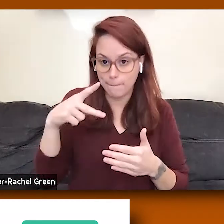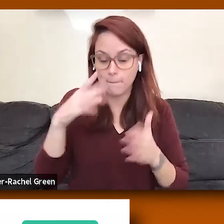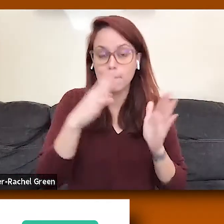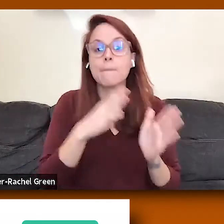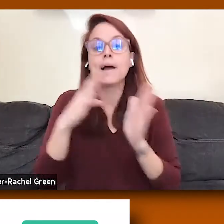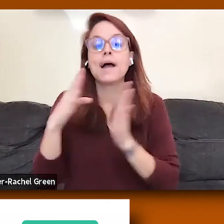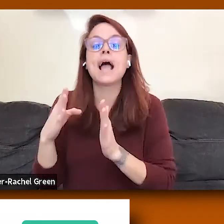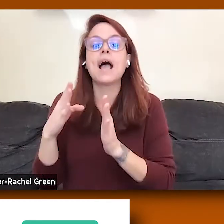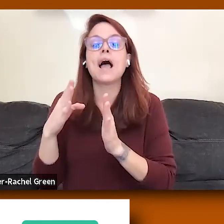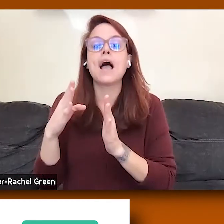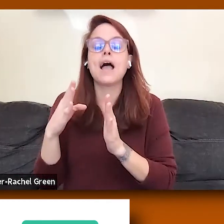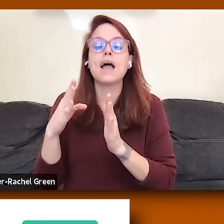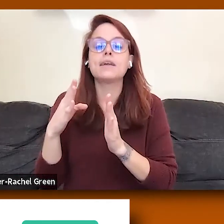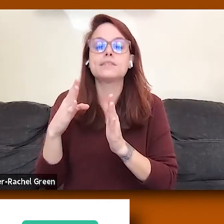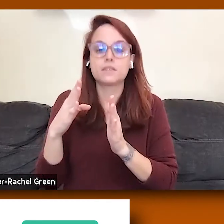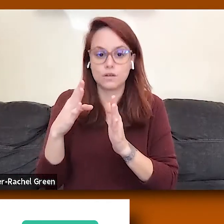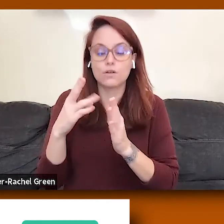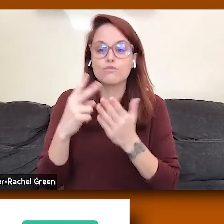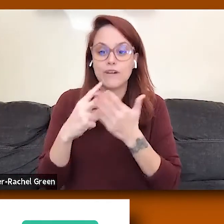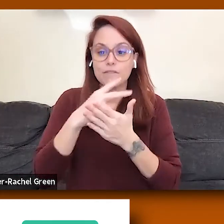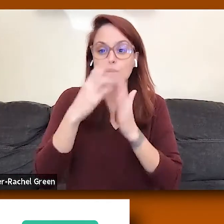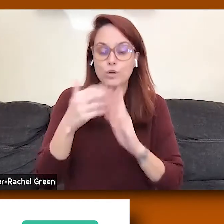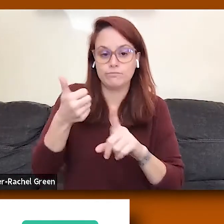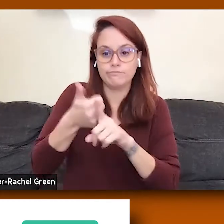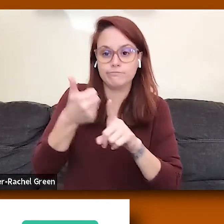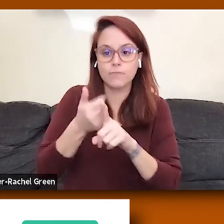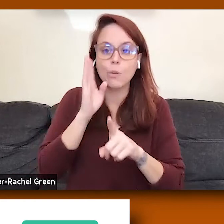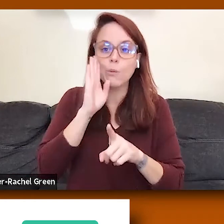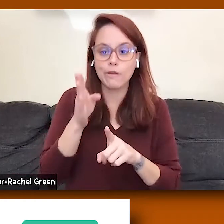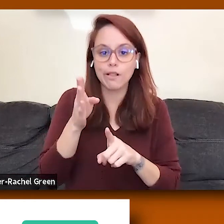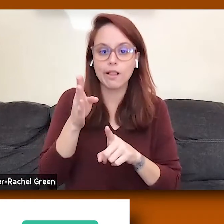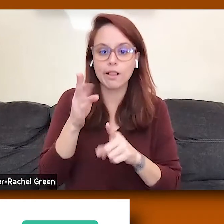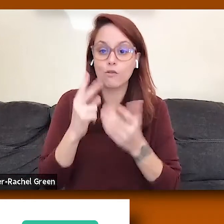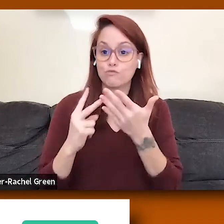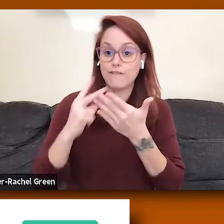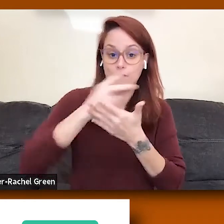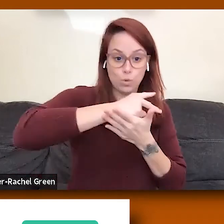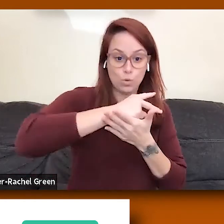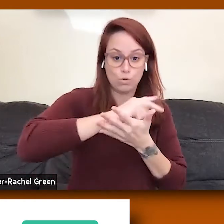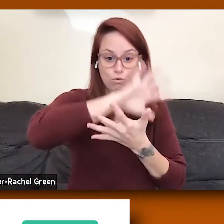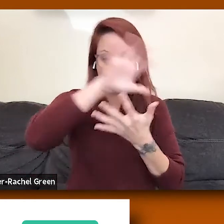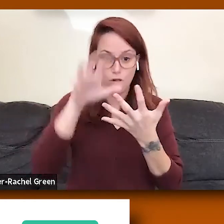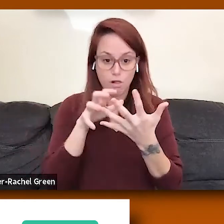And the reviewers will review and write up